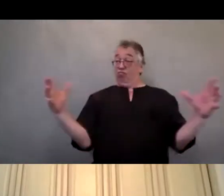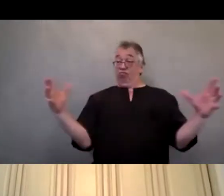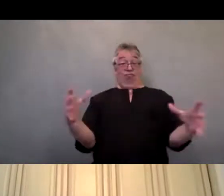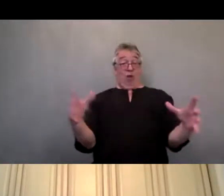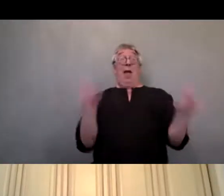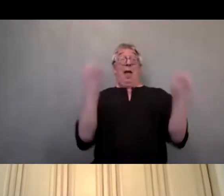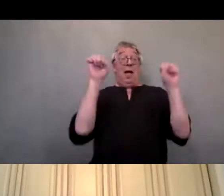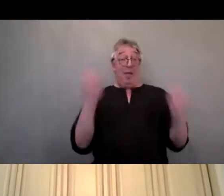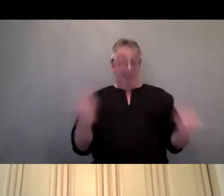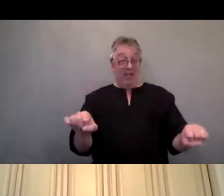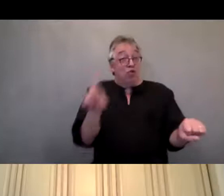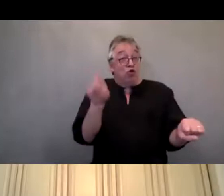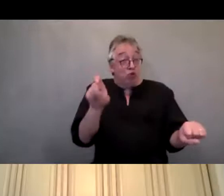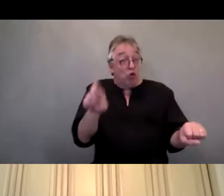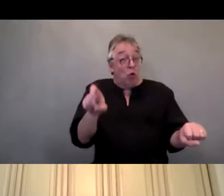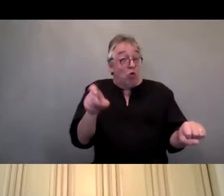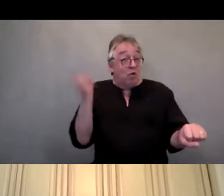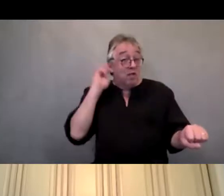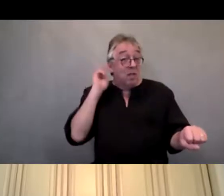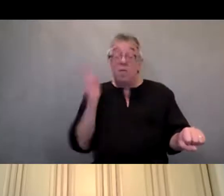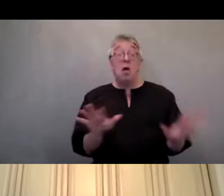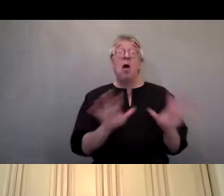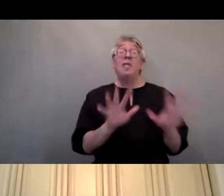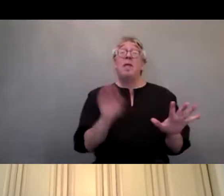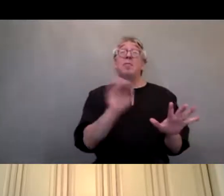criminal to me that only 10 percent worldwide of people who are eligible